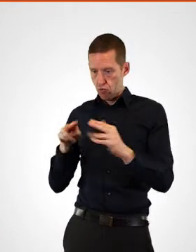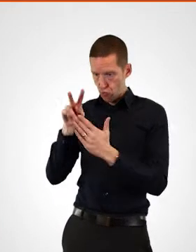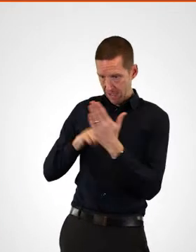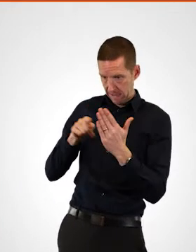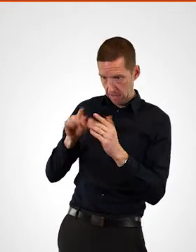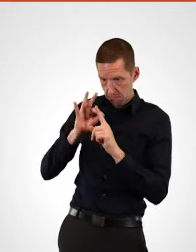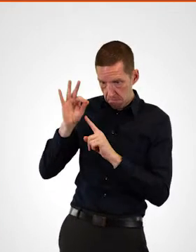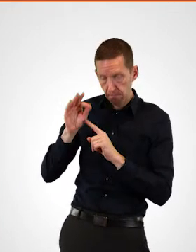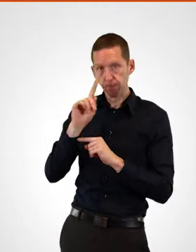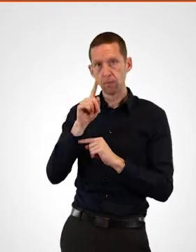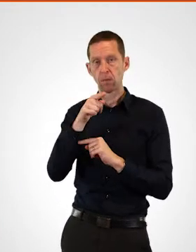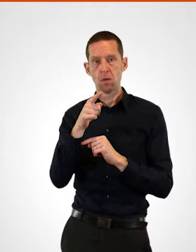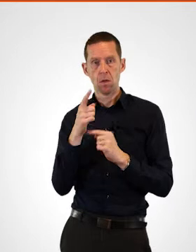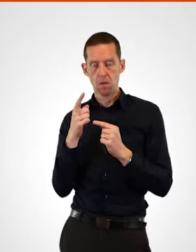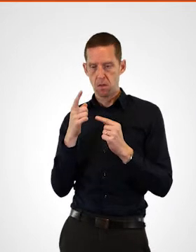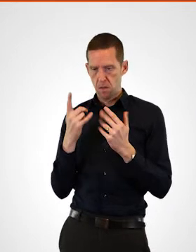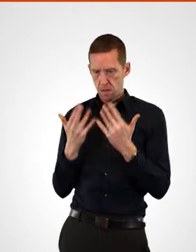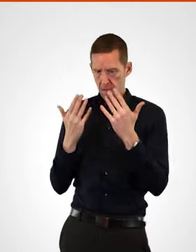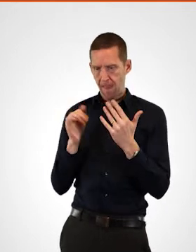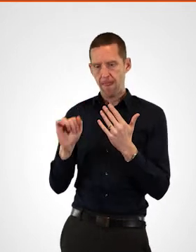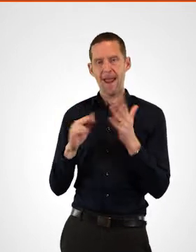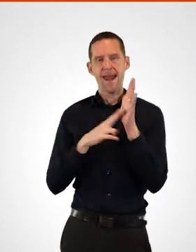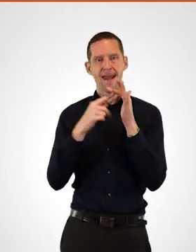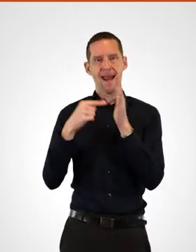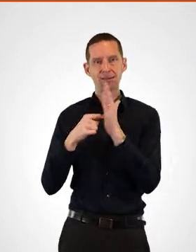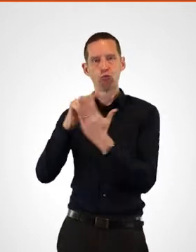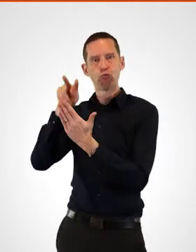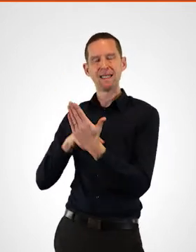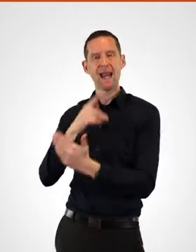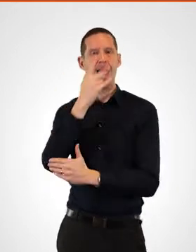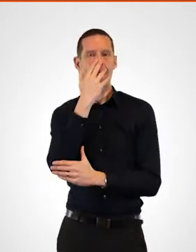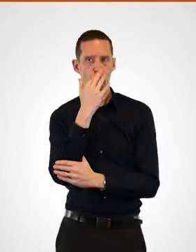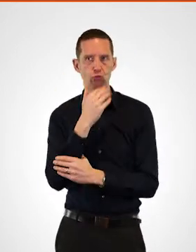is actually to calculate their net reading age. So what you're doing here